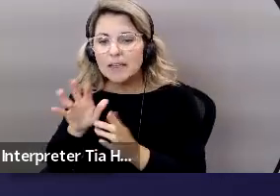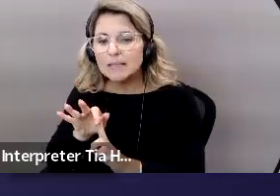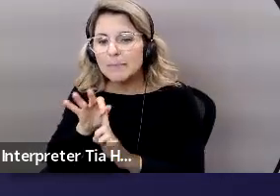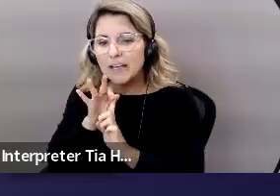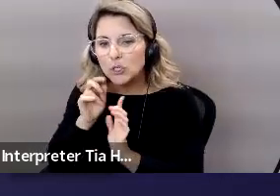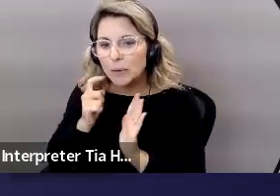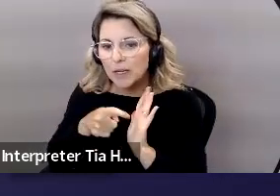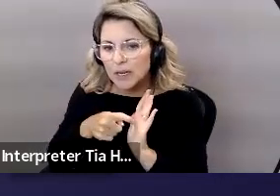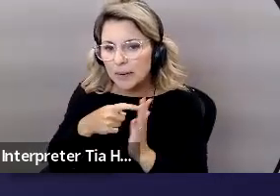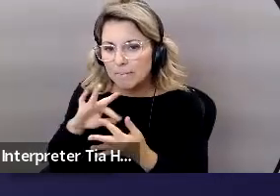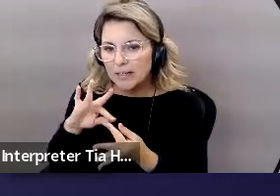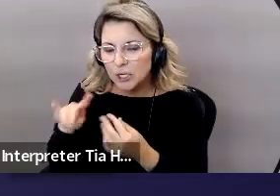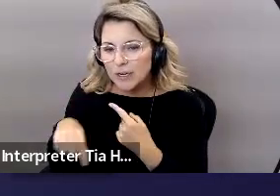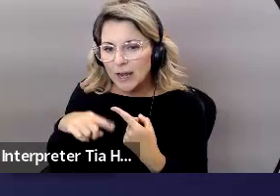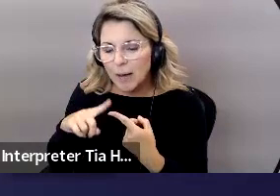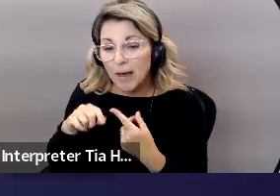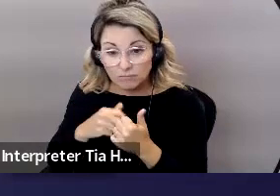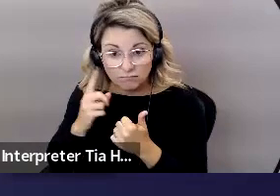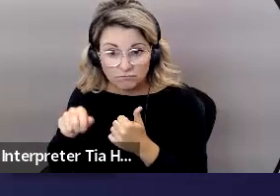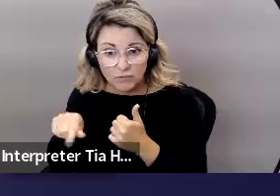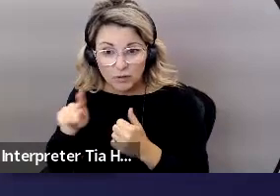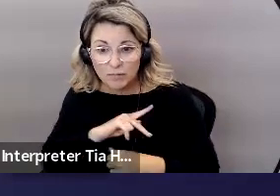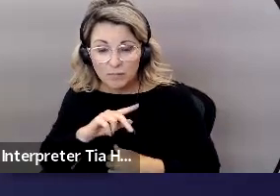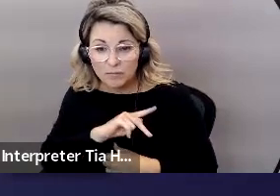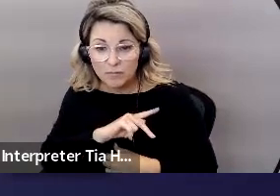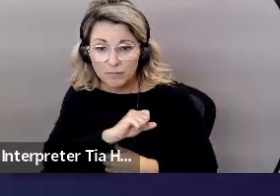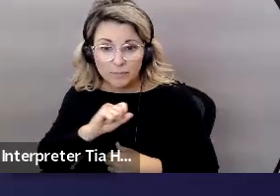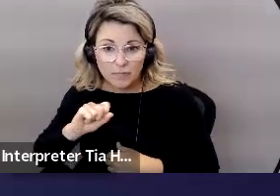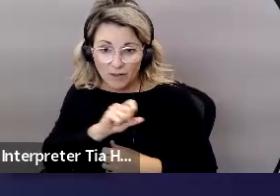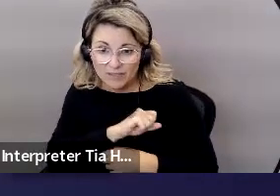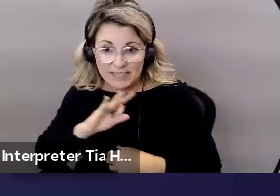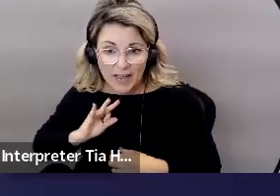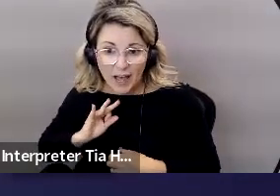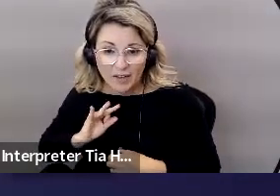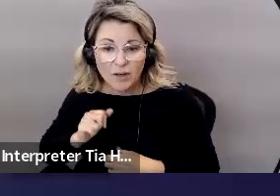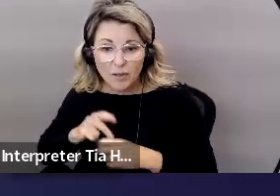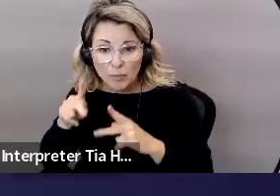mention about whether people with lived experience with disability are included as part of the team.